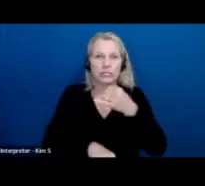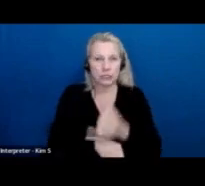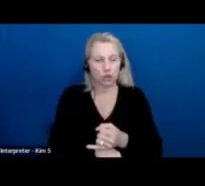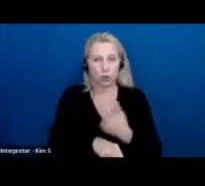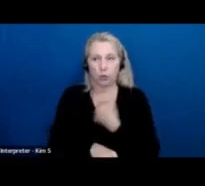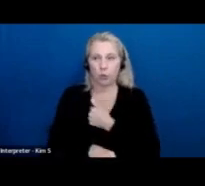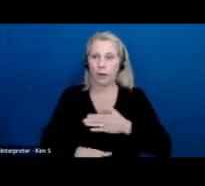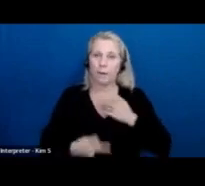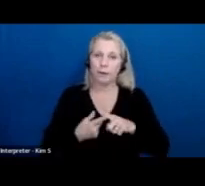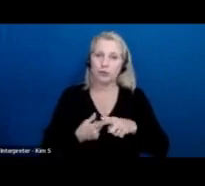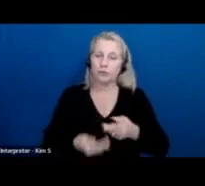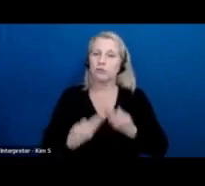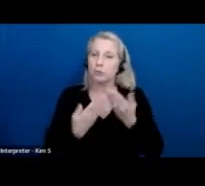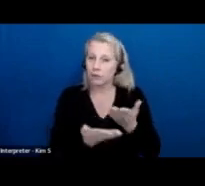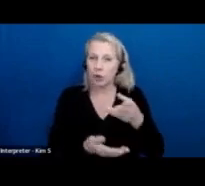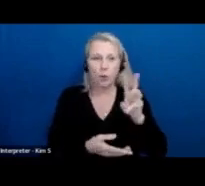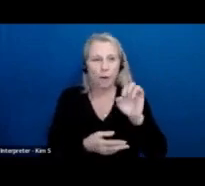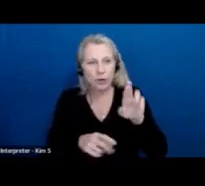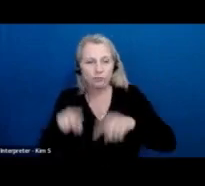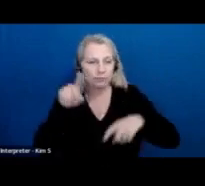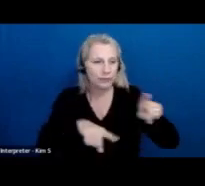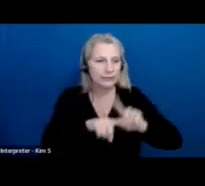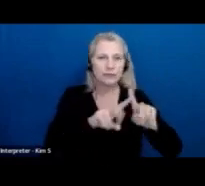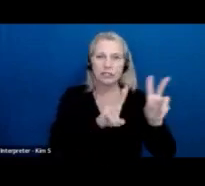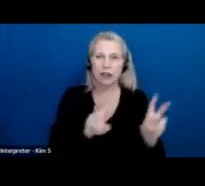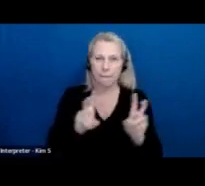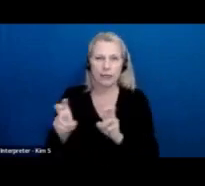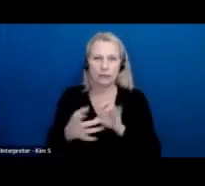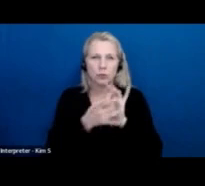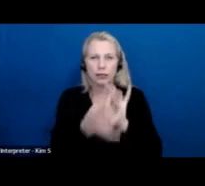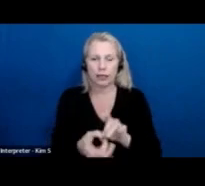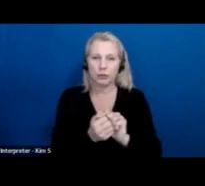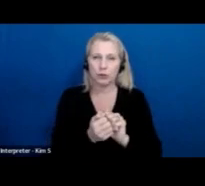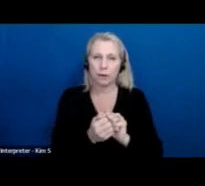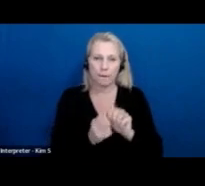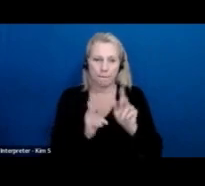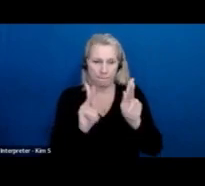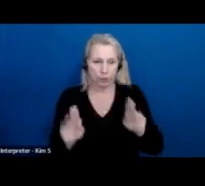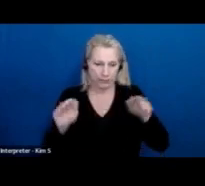bring you webinars on various topics related to person-centered practices in